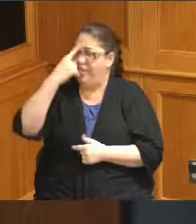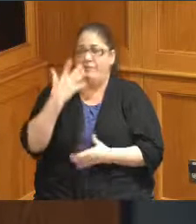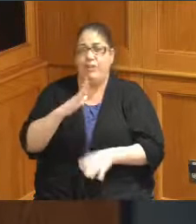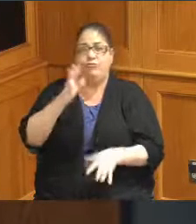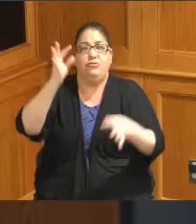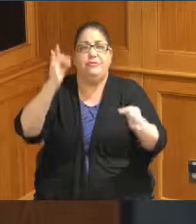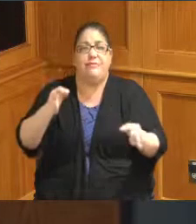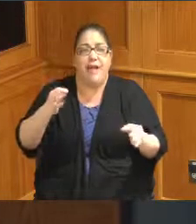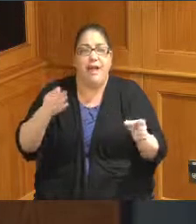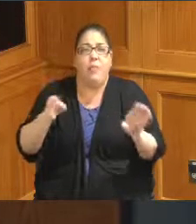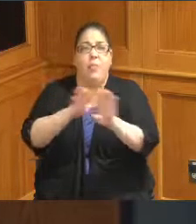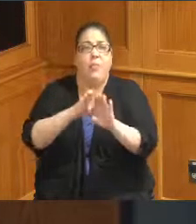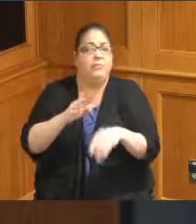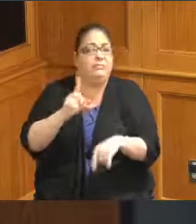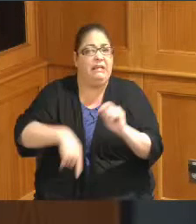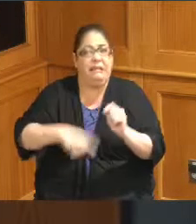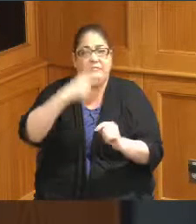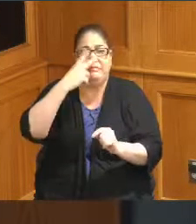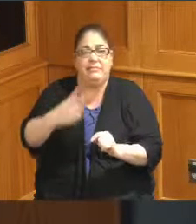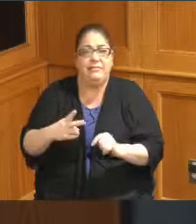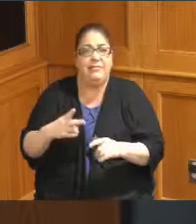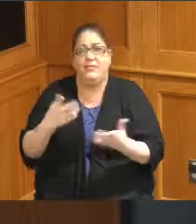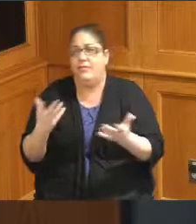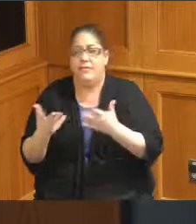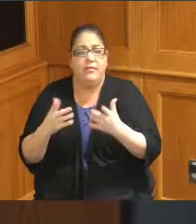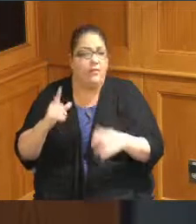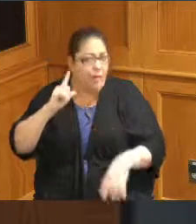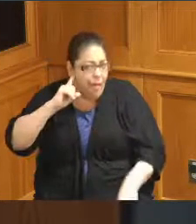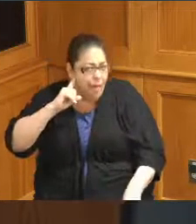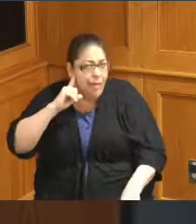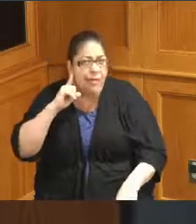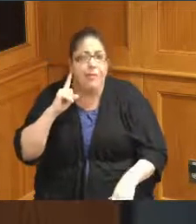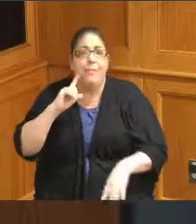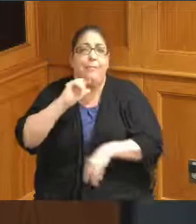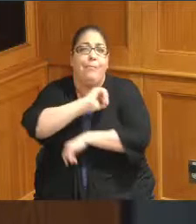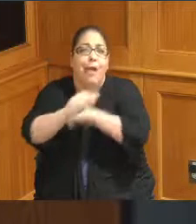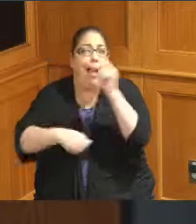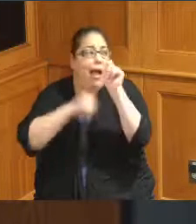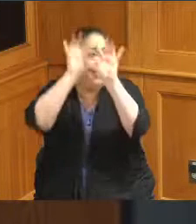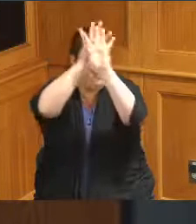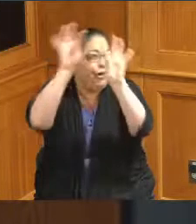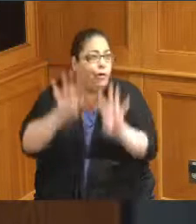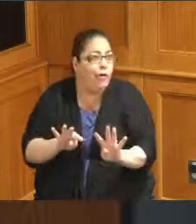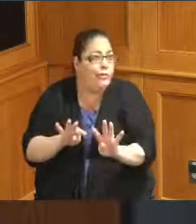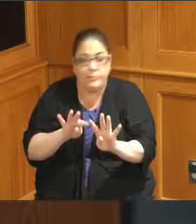they don't have any say that a lot of stuff happens behind the curtains behind the back